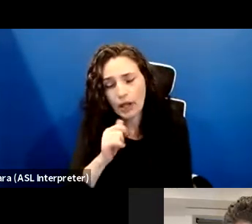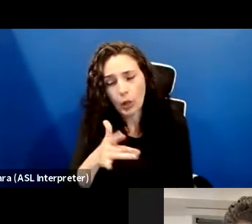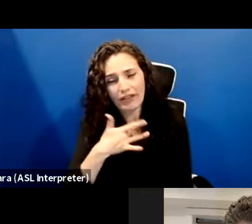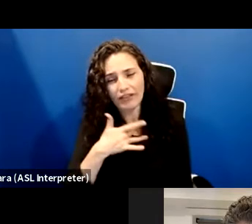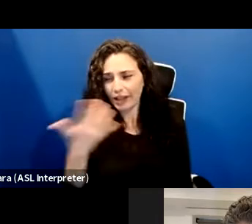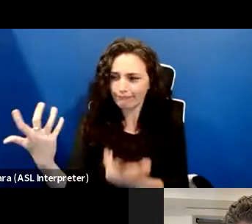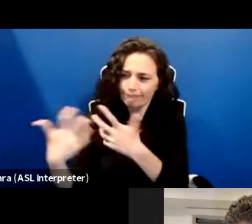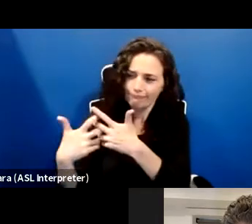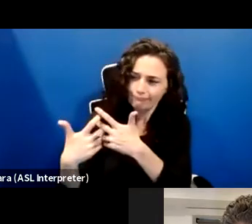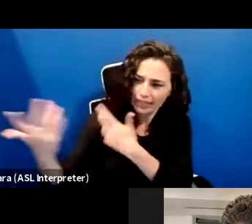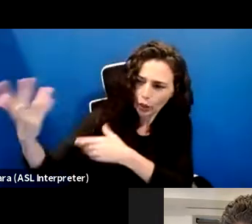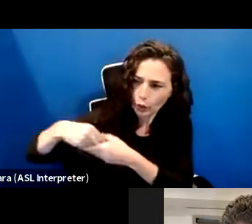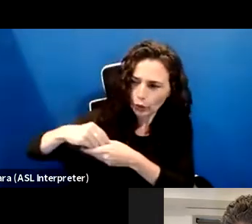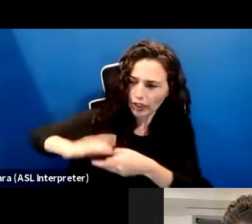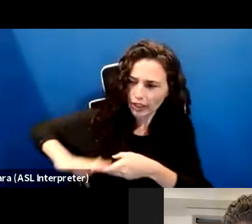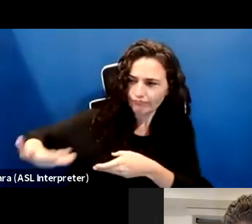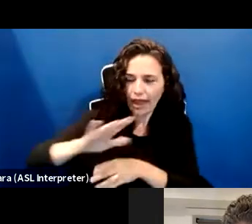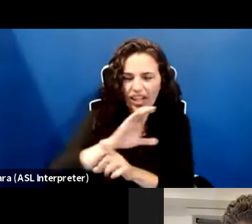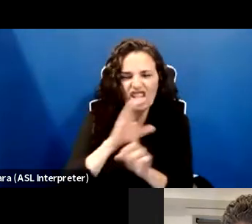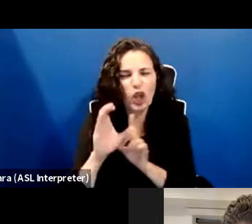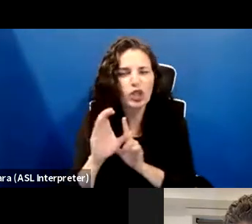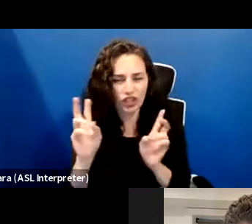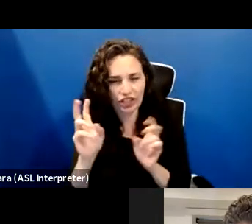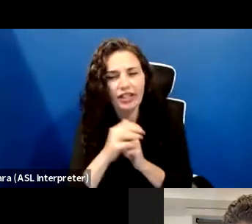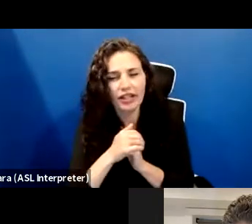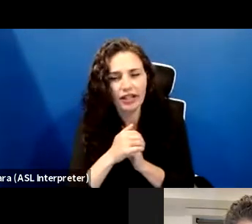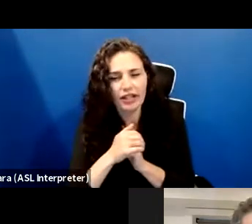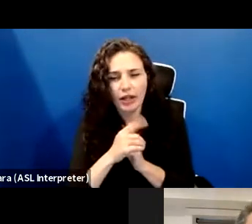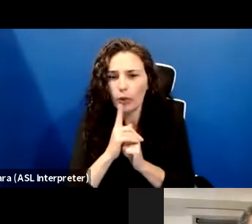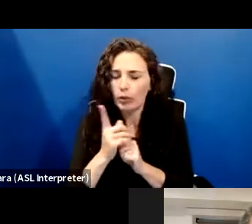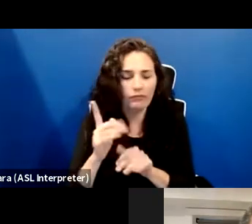of this cultural ready and we were totally embedded in that.